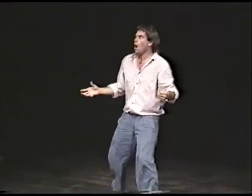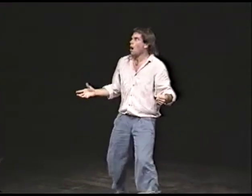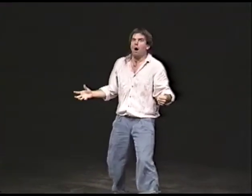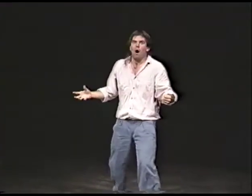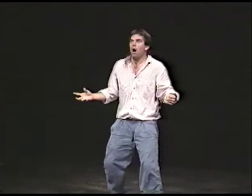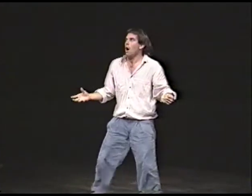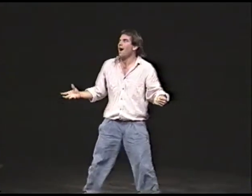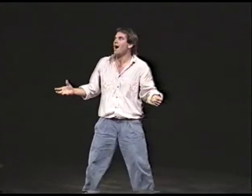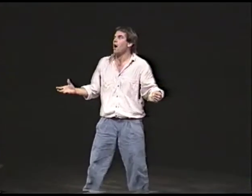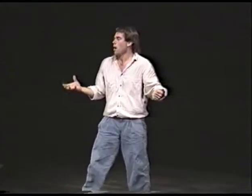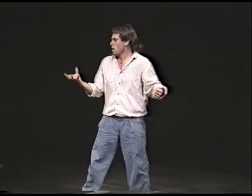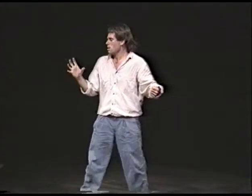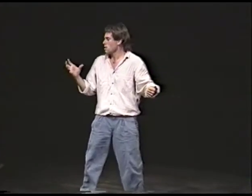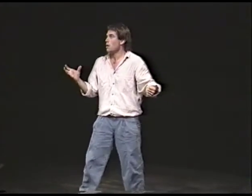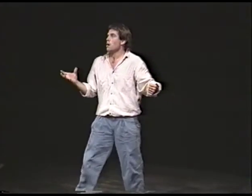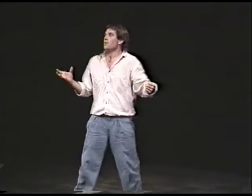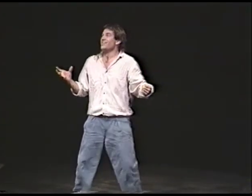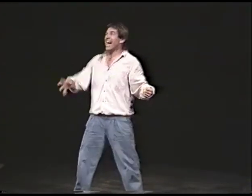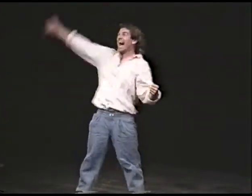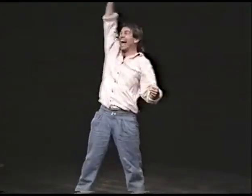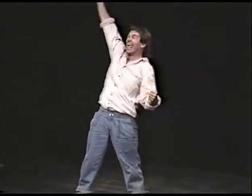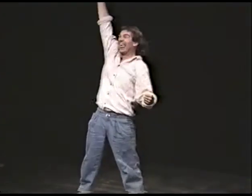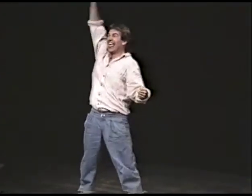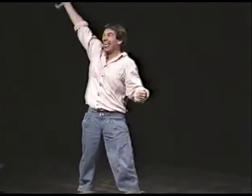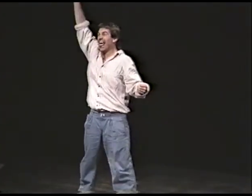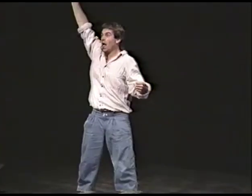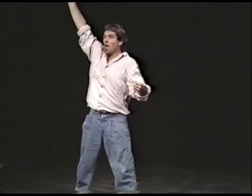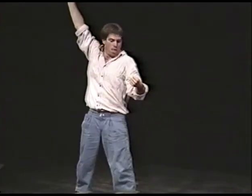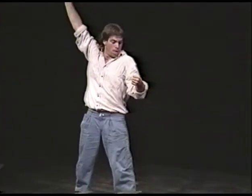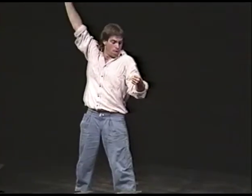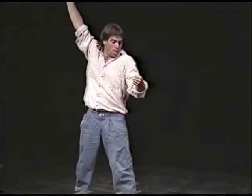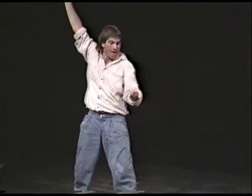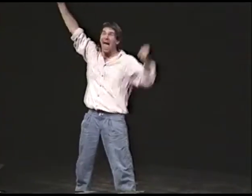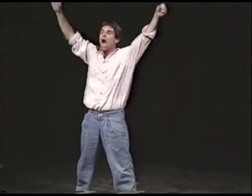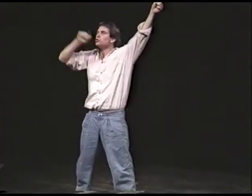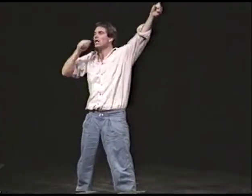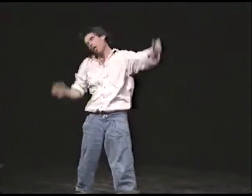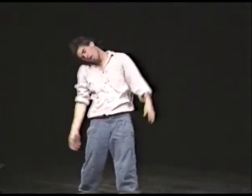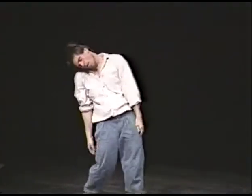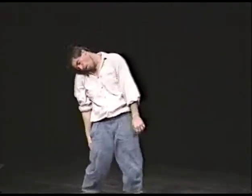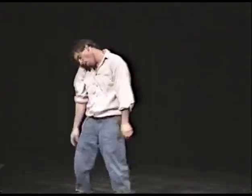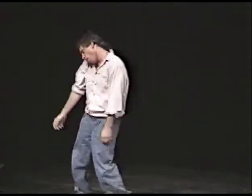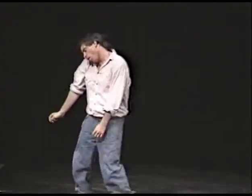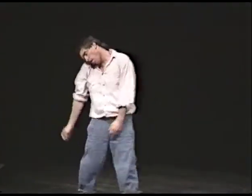in the white lines. An American ball and a chicken.